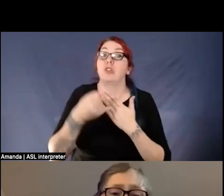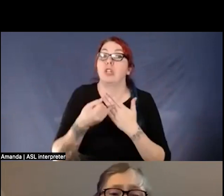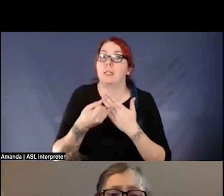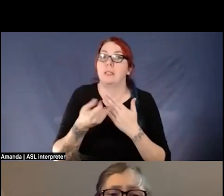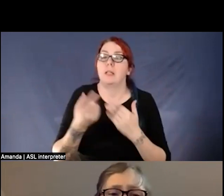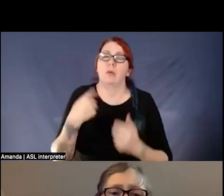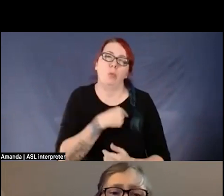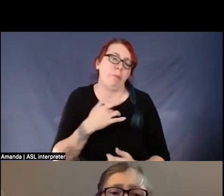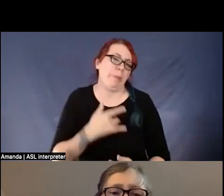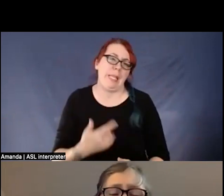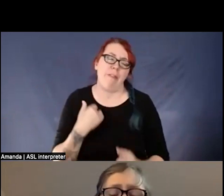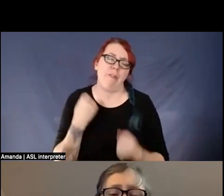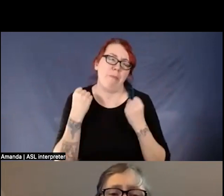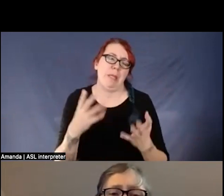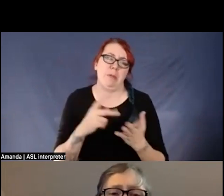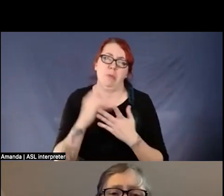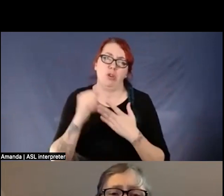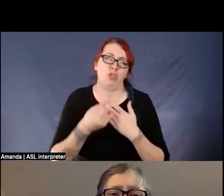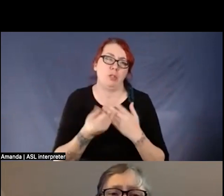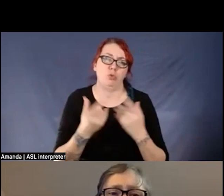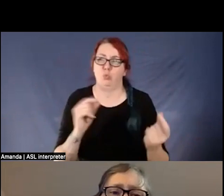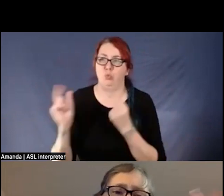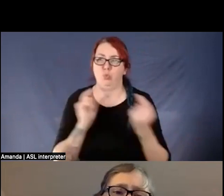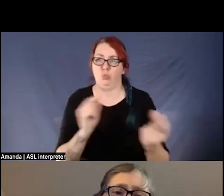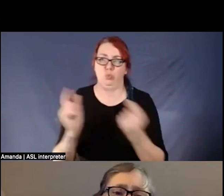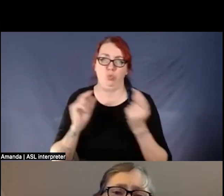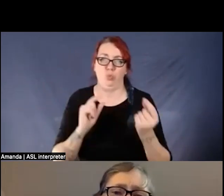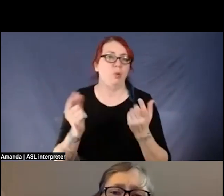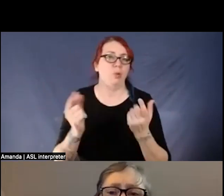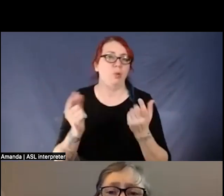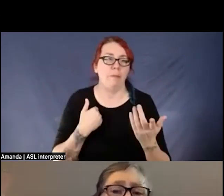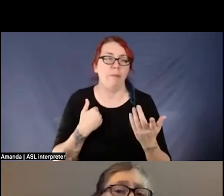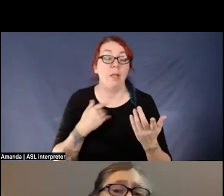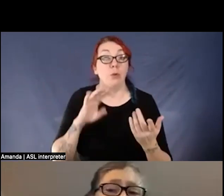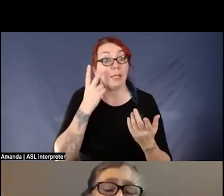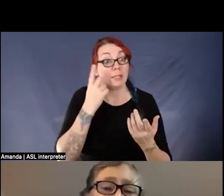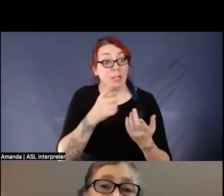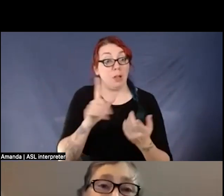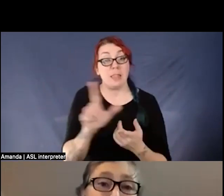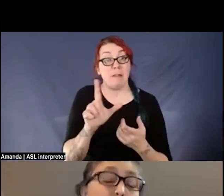projects. And you can see some of the ones I've got on the left. And we've also assigned all of